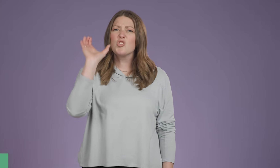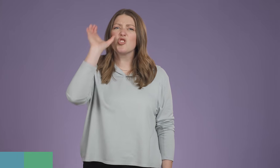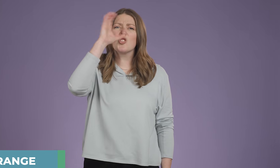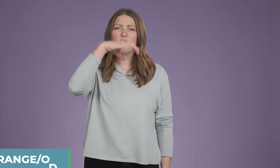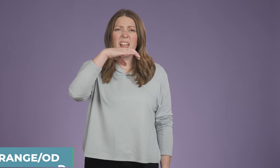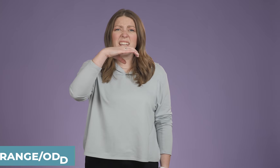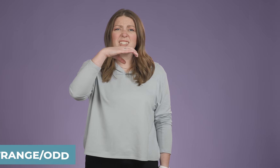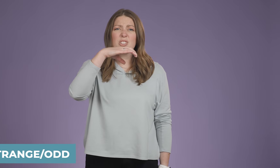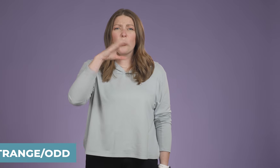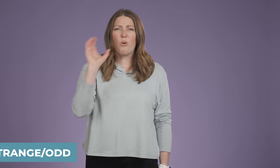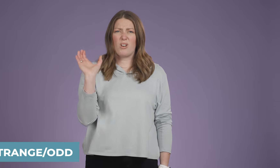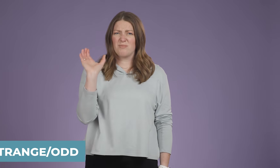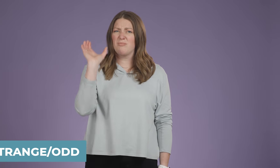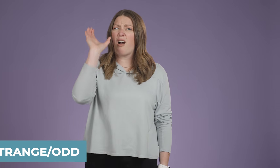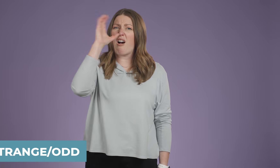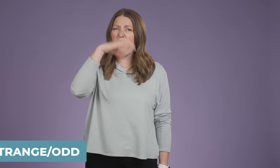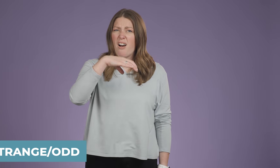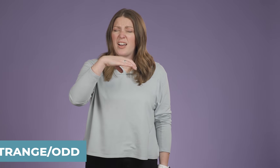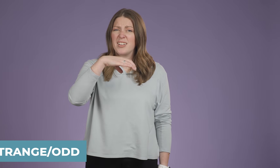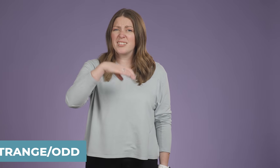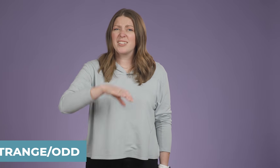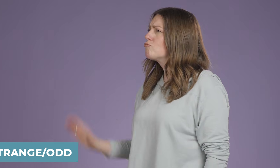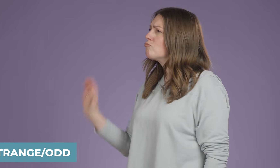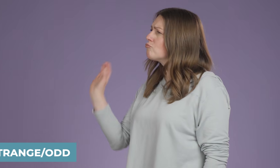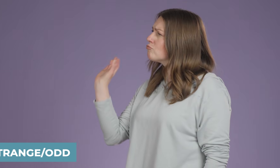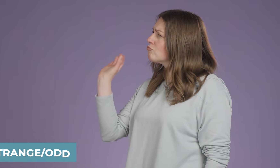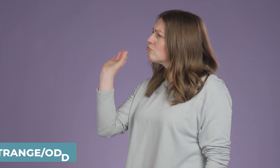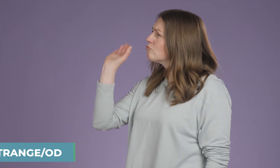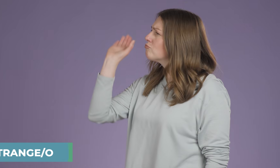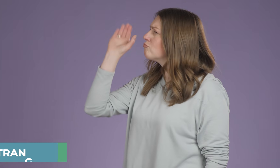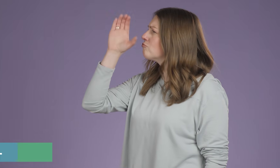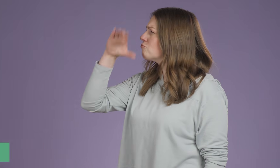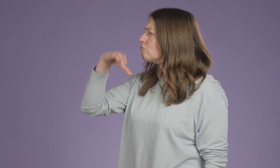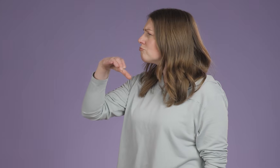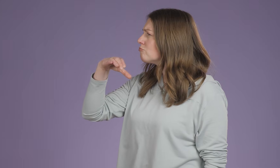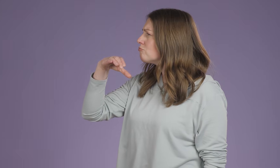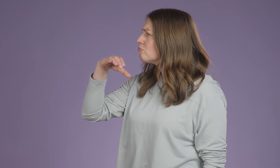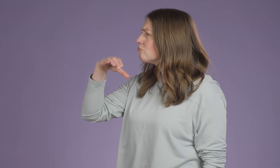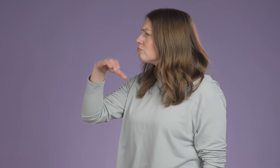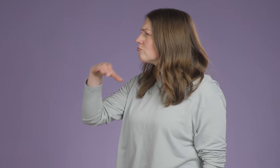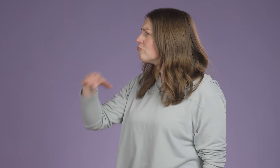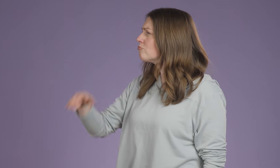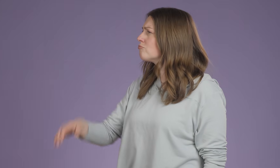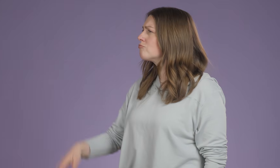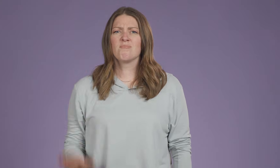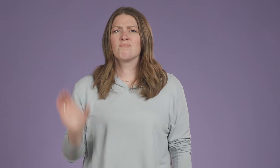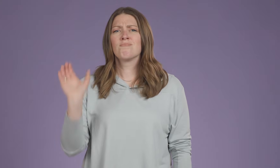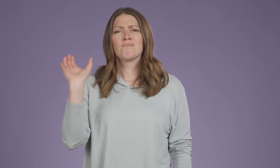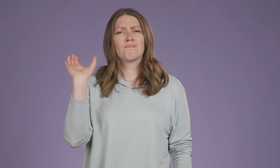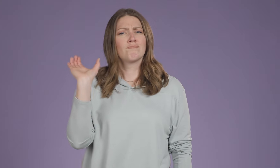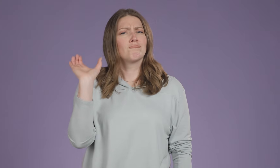Strange or odd, you have a C-shaped hand sweeping across your face,